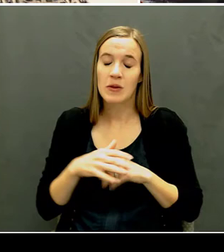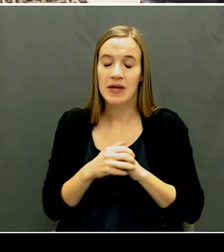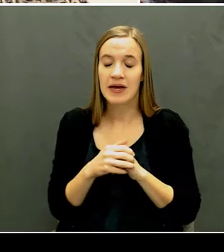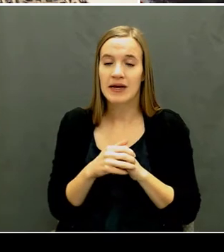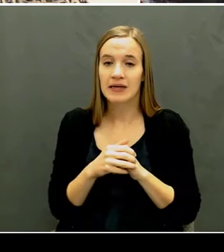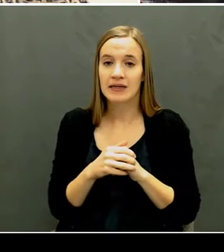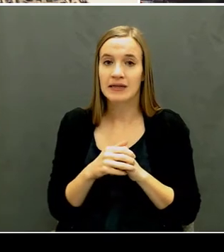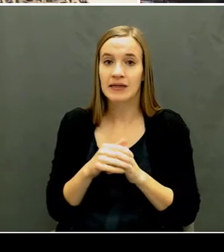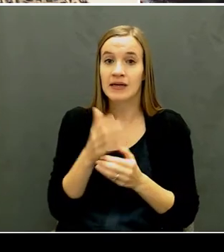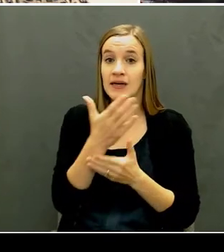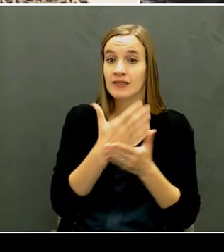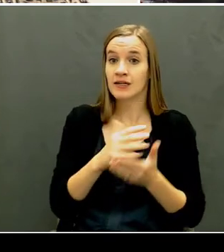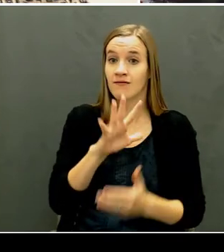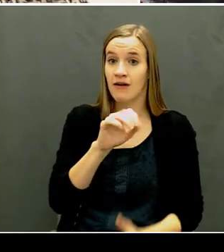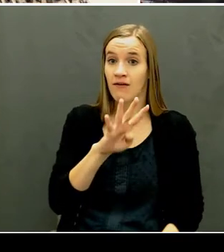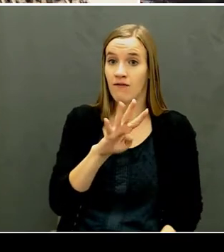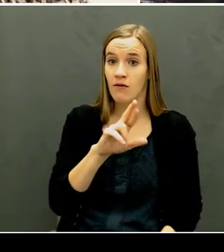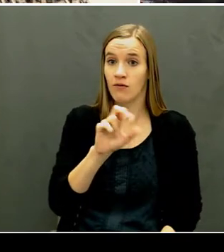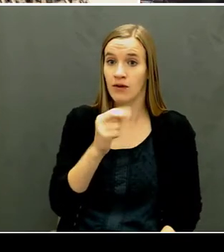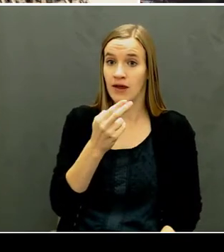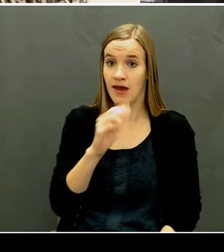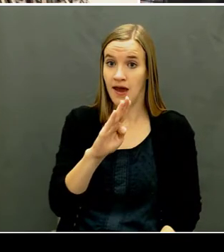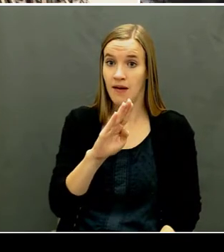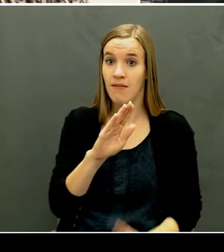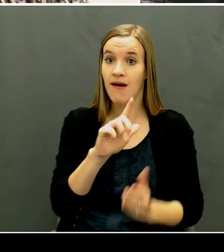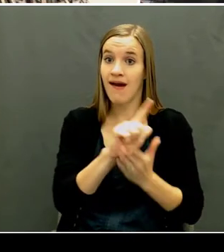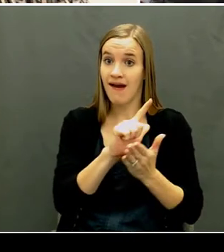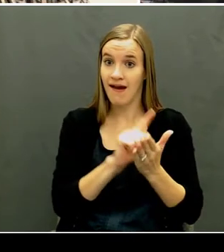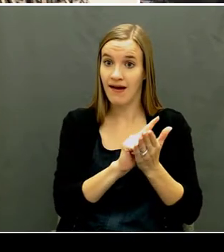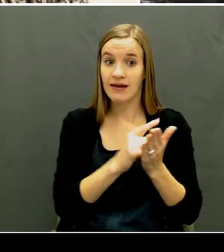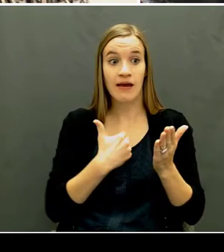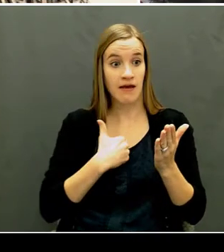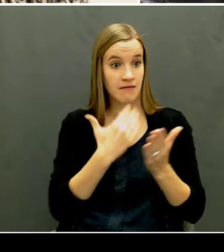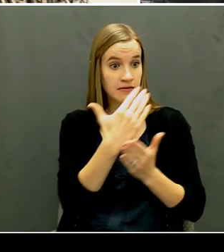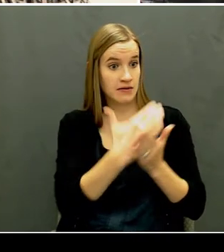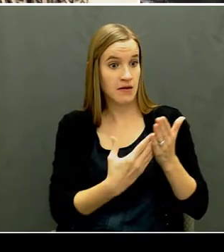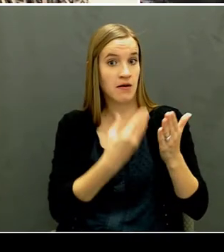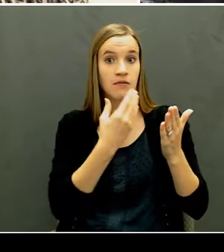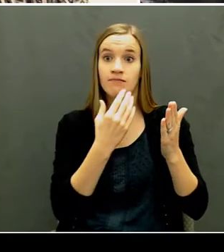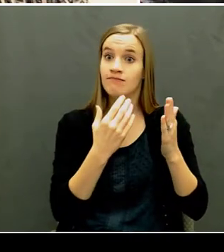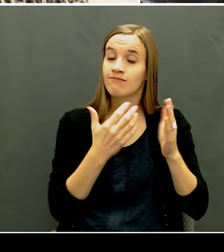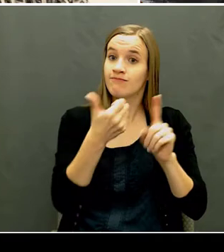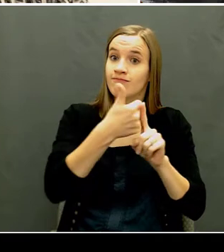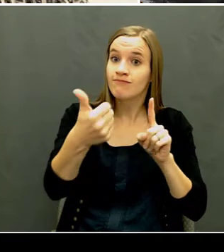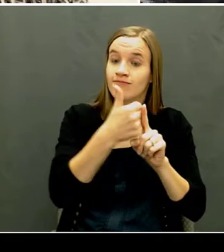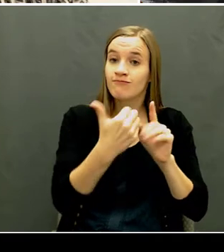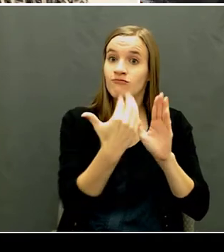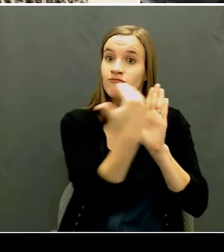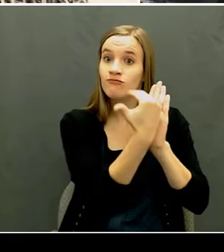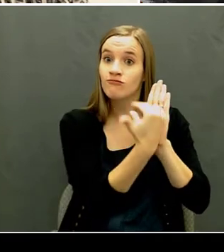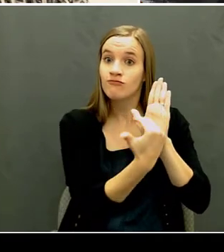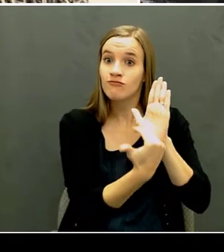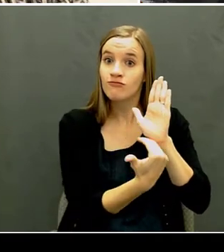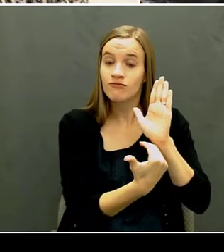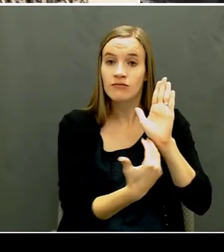Act had some transportation provisions. But when Reagan got elected, the whole thing of local